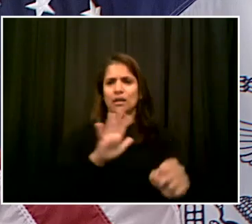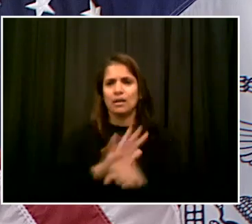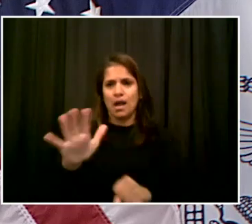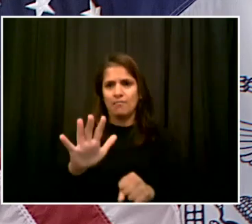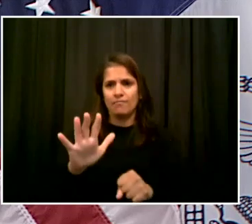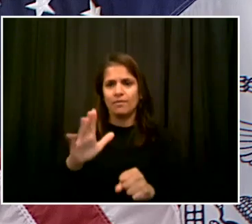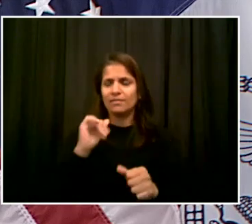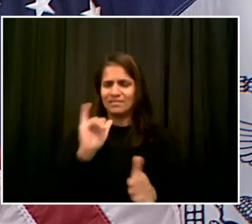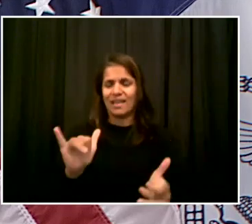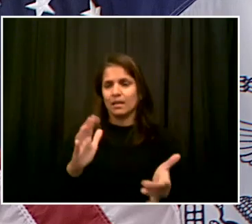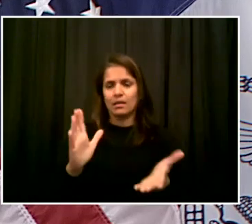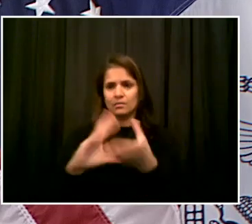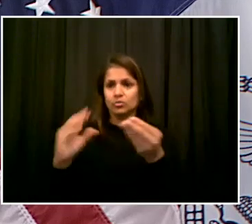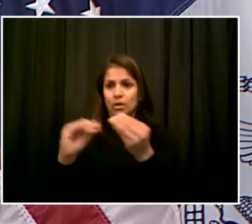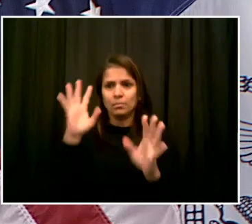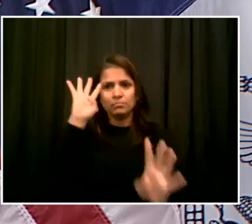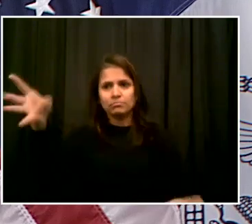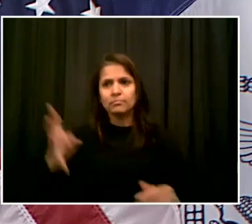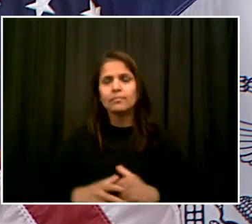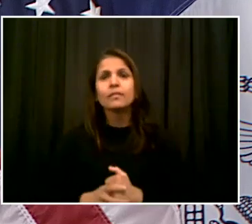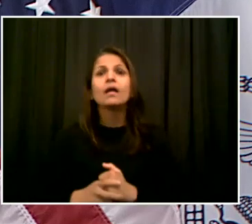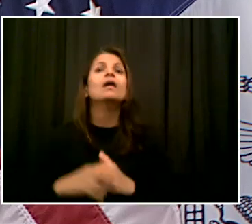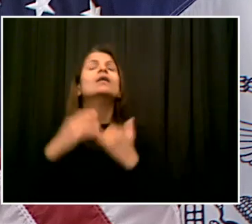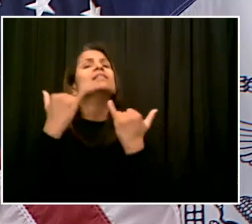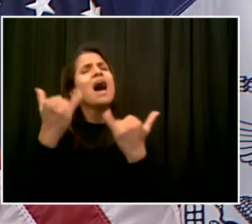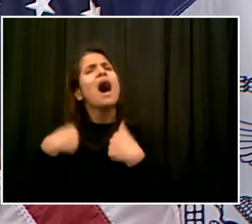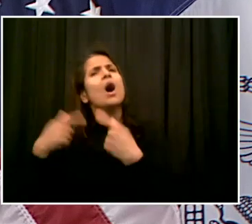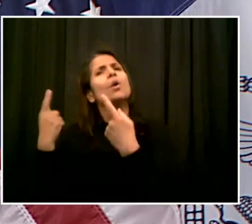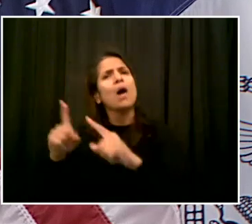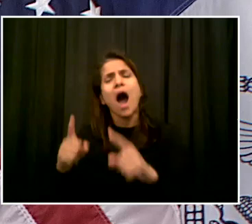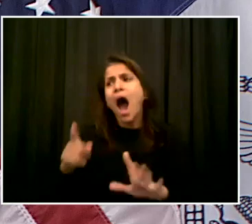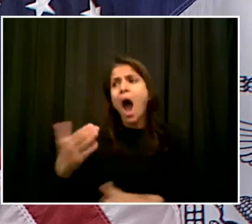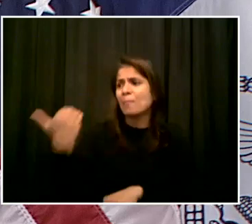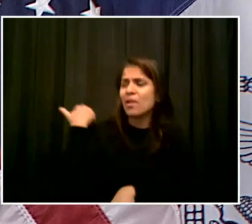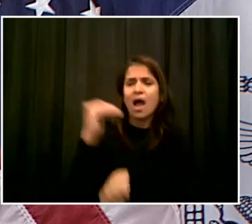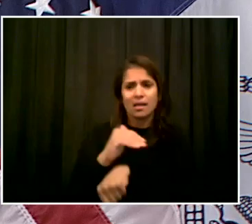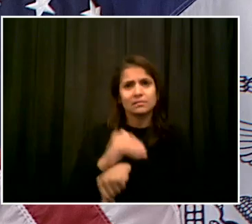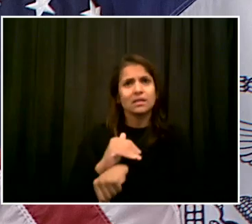YORK CITY. I WAS ALL OVER YESTERDAY POLICE OFFICERS TRYIN